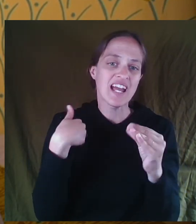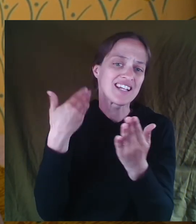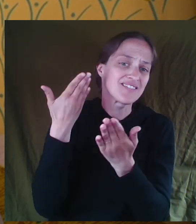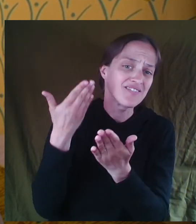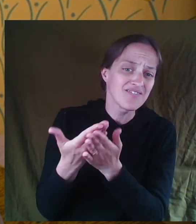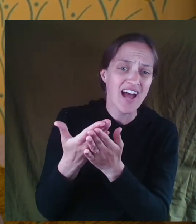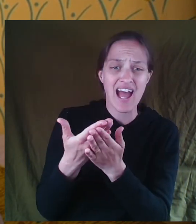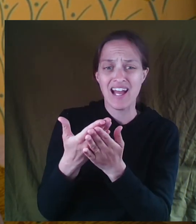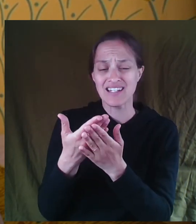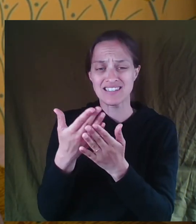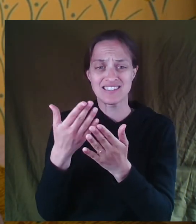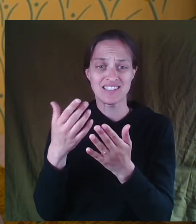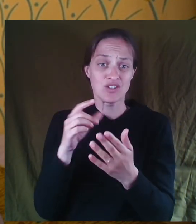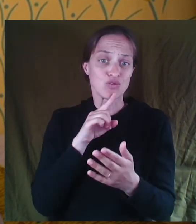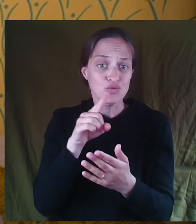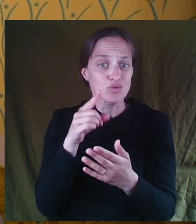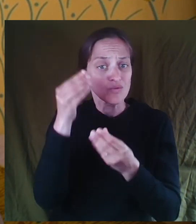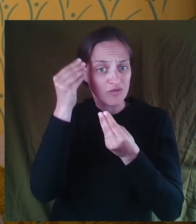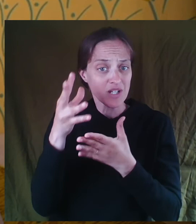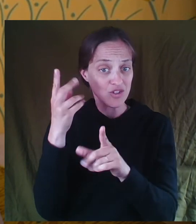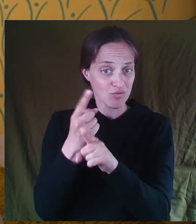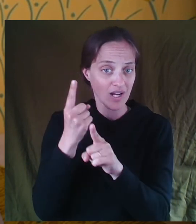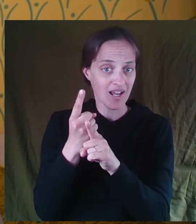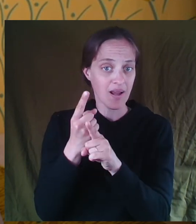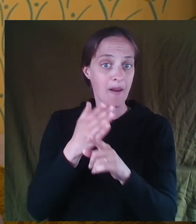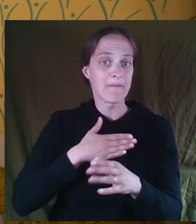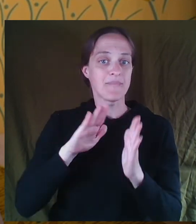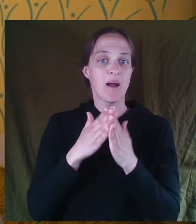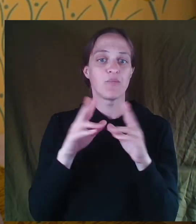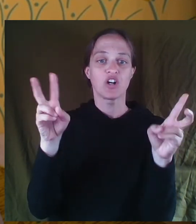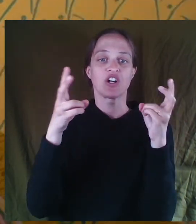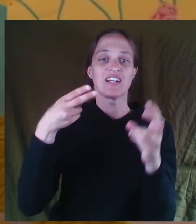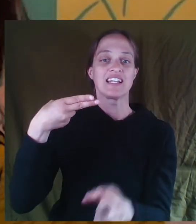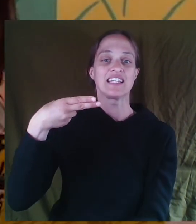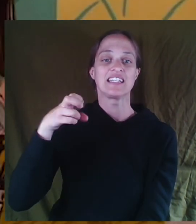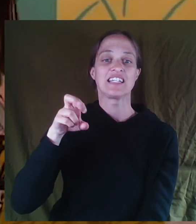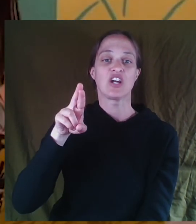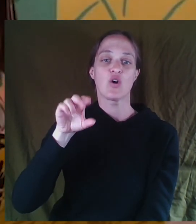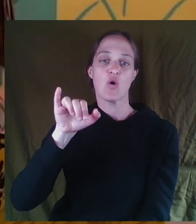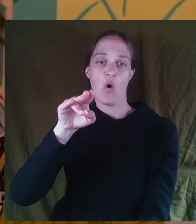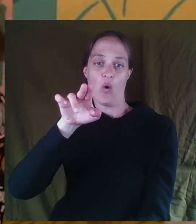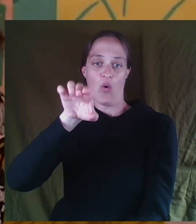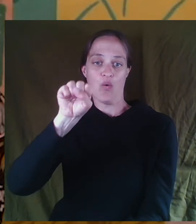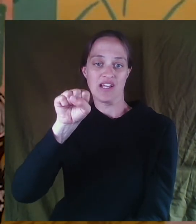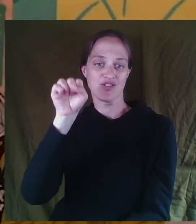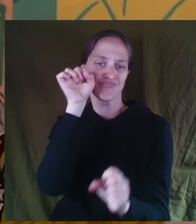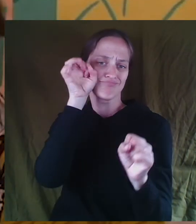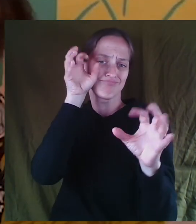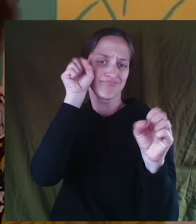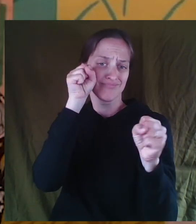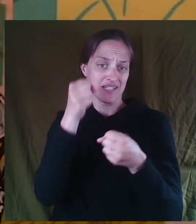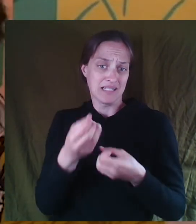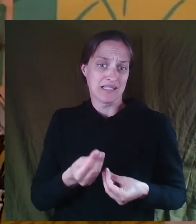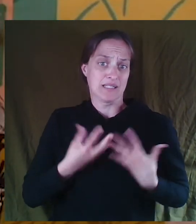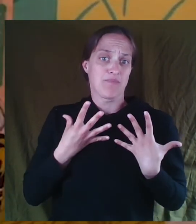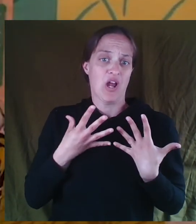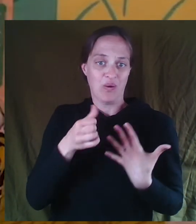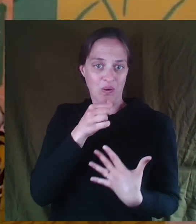it's true information. Today, I brought with me "Heroines: Remarkable and Inspiring Women".